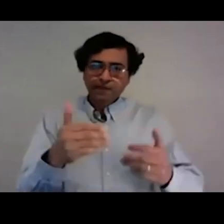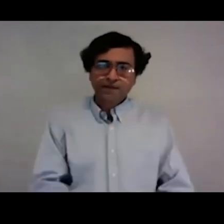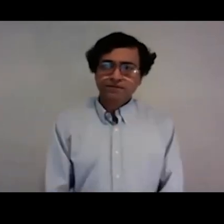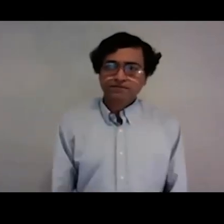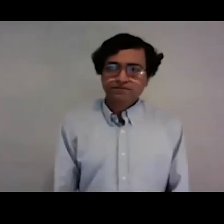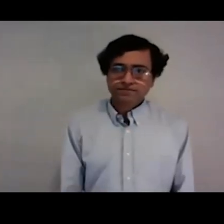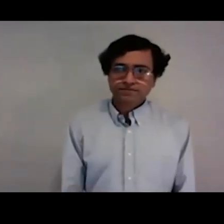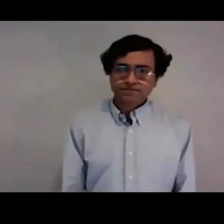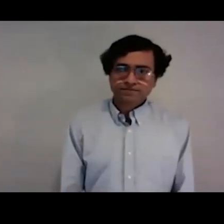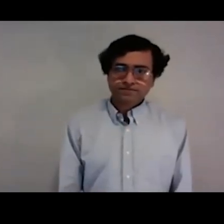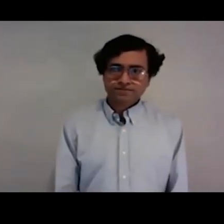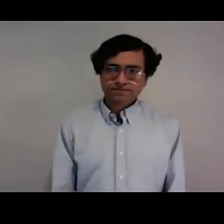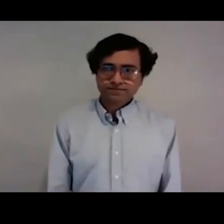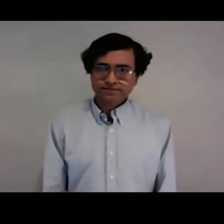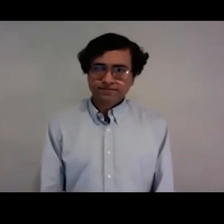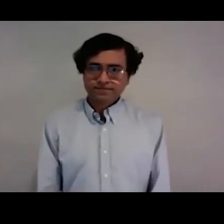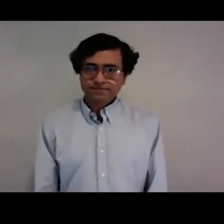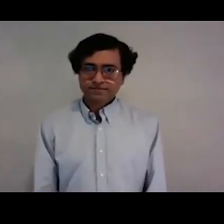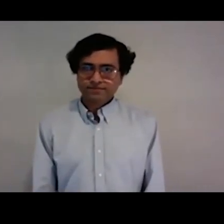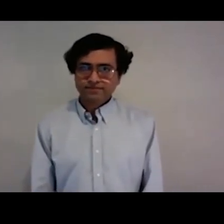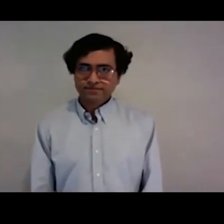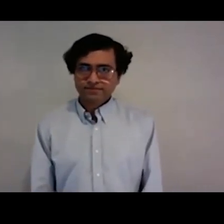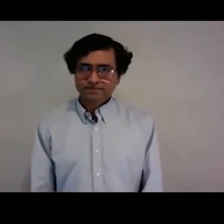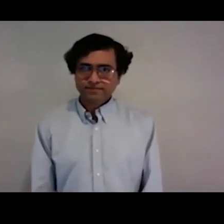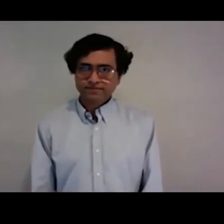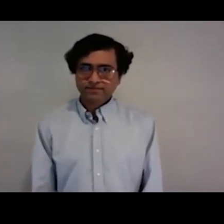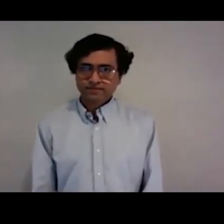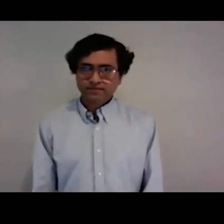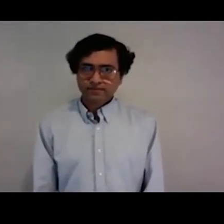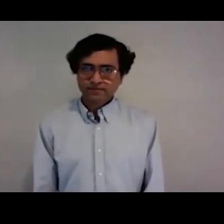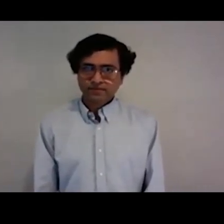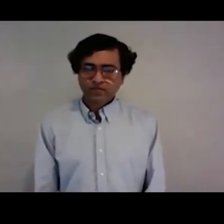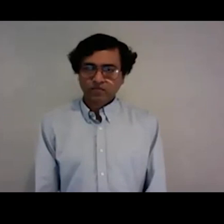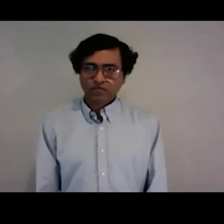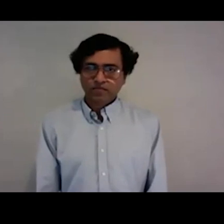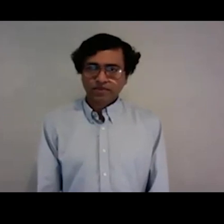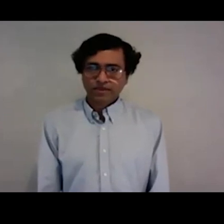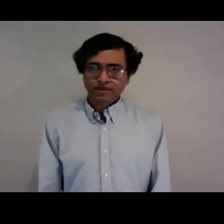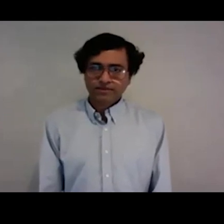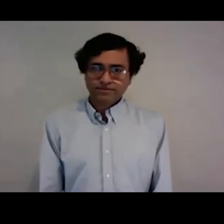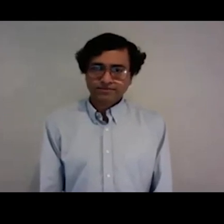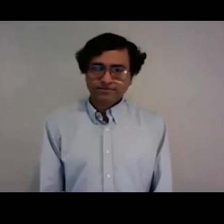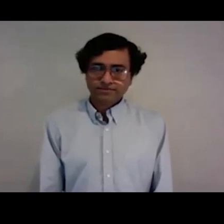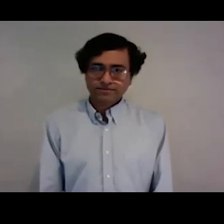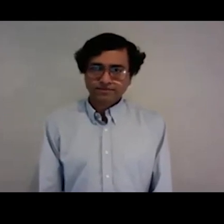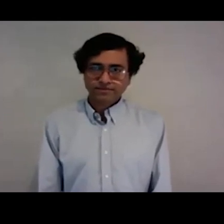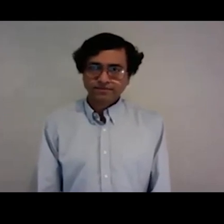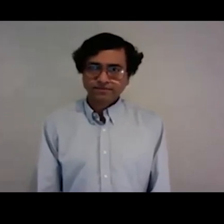that it has to be customizable for each individual. Next slide, please.